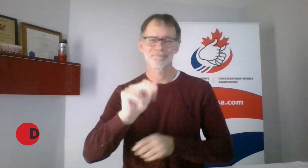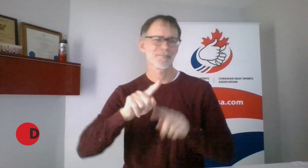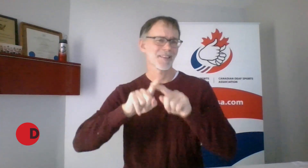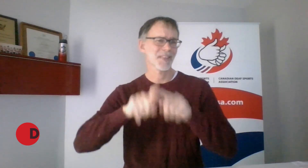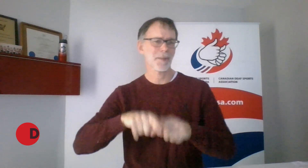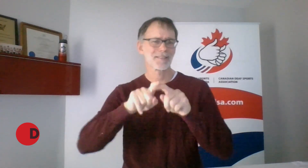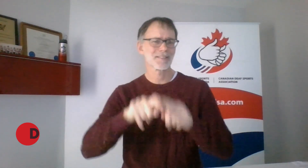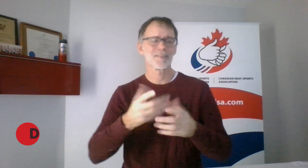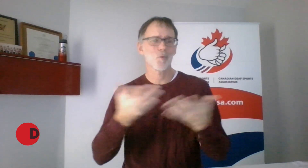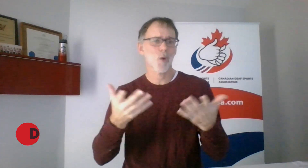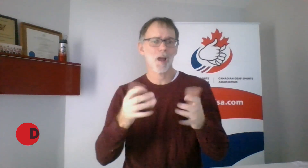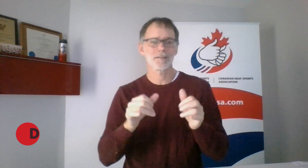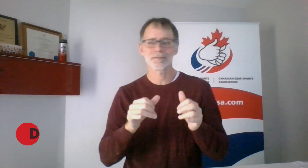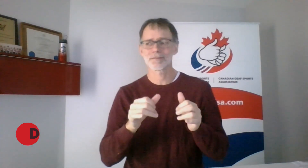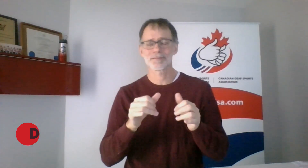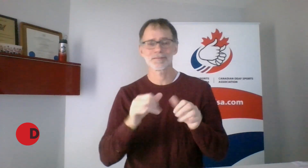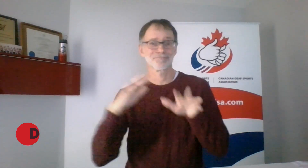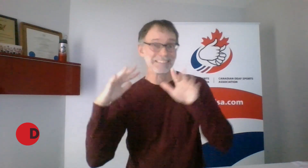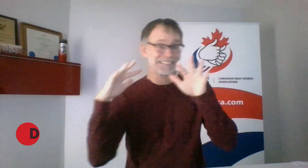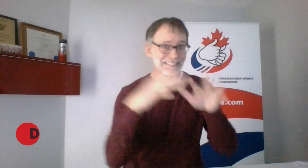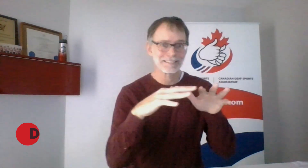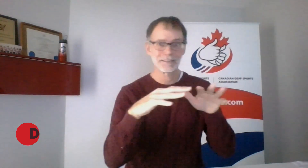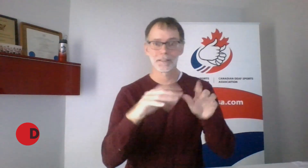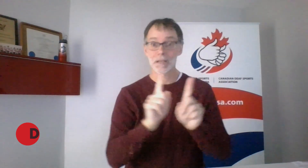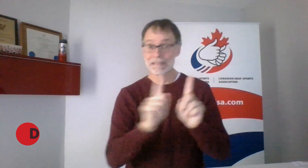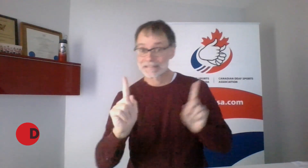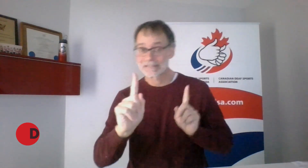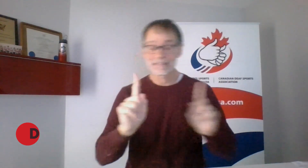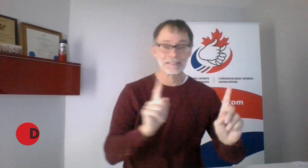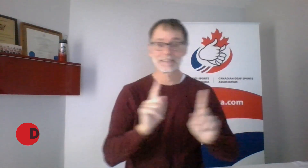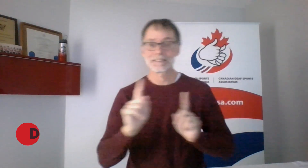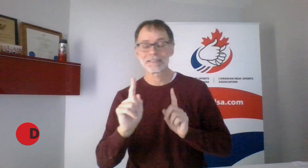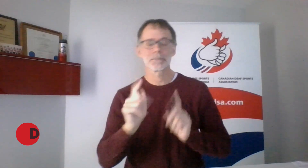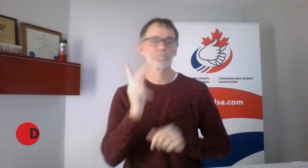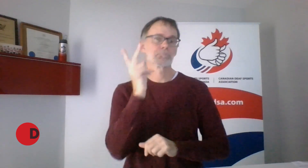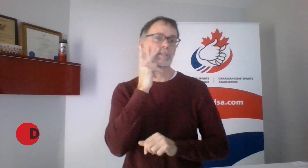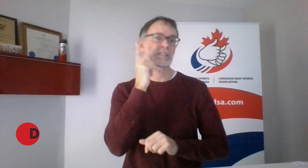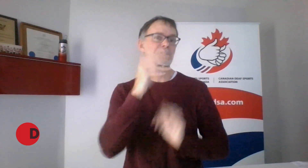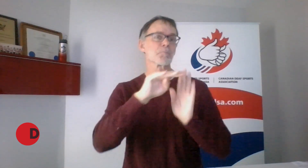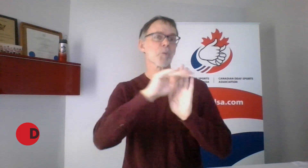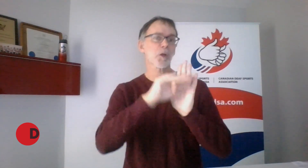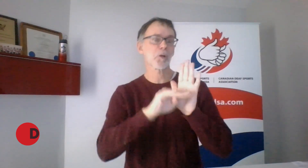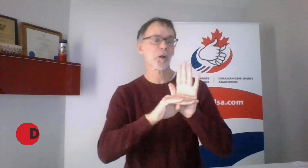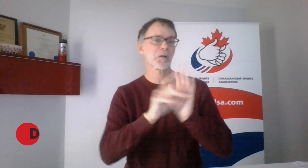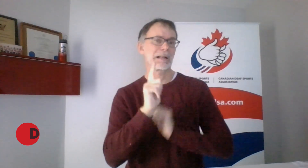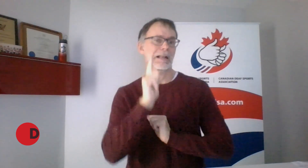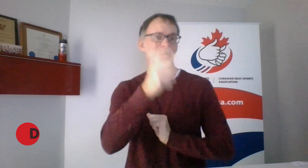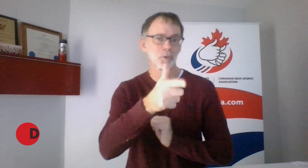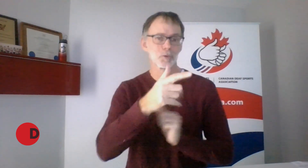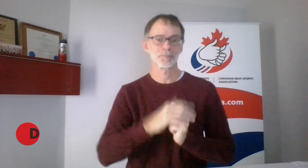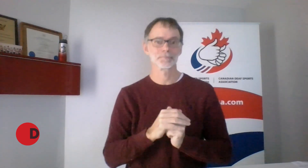packed or if there is space to socially distance. We will see the protocol guidelines later.